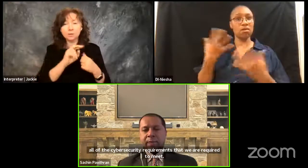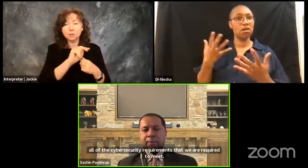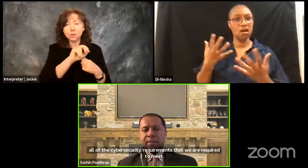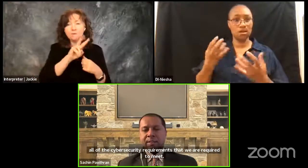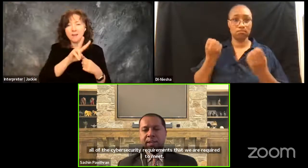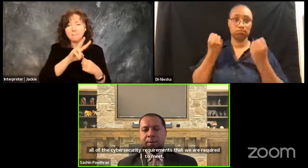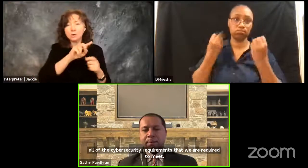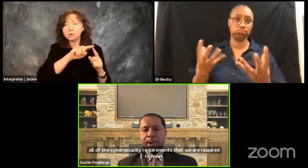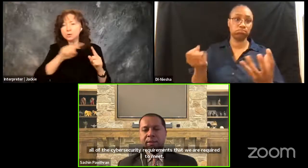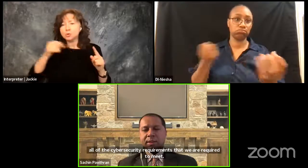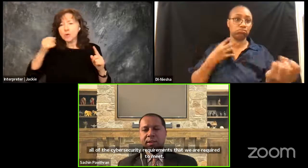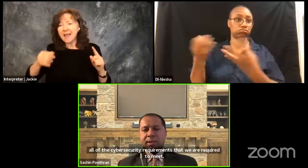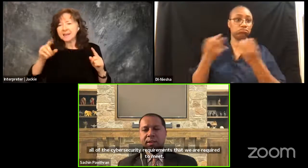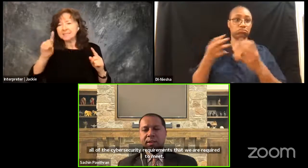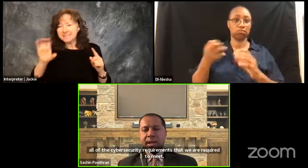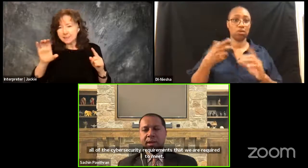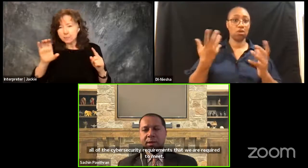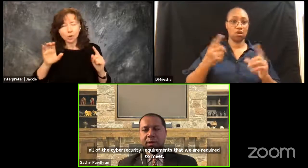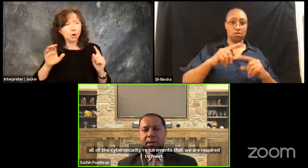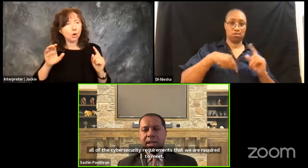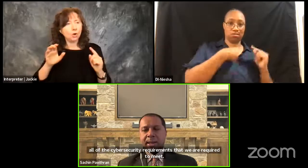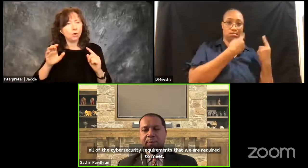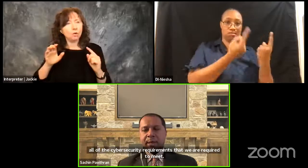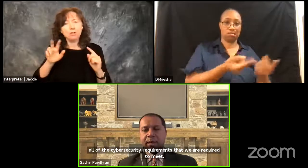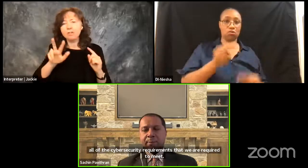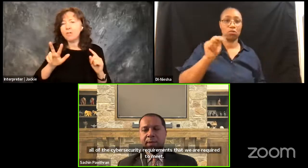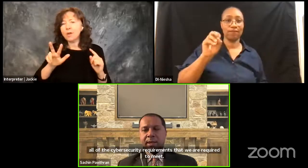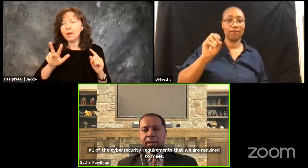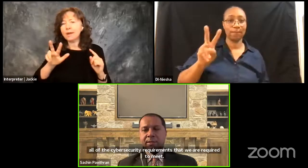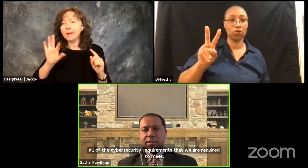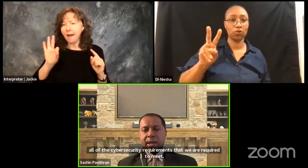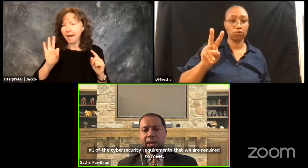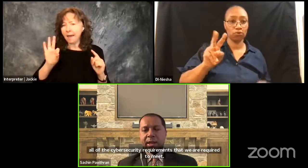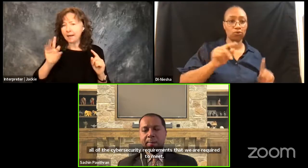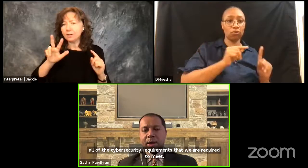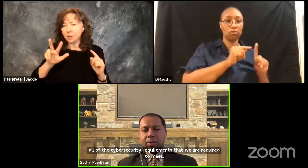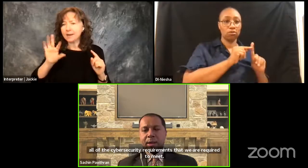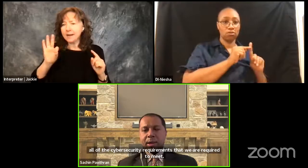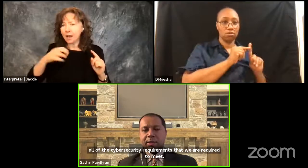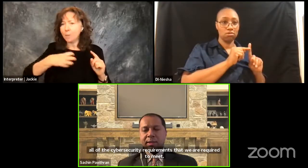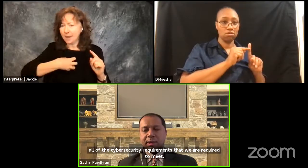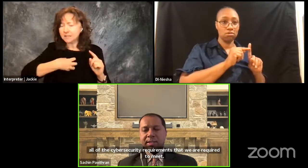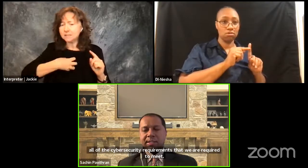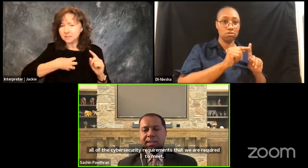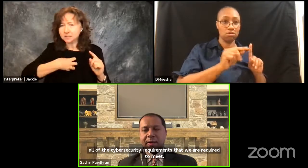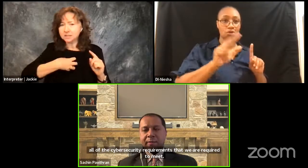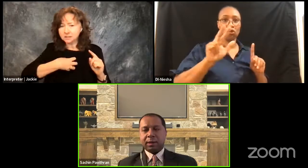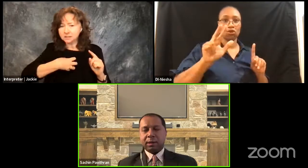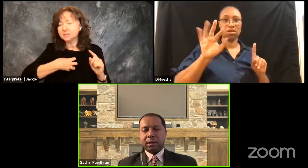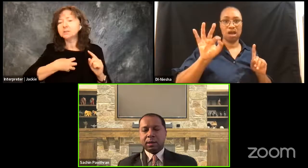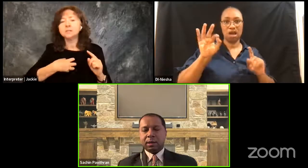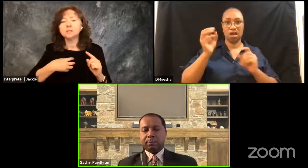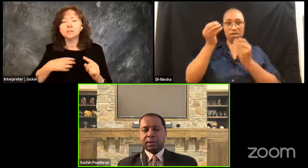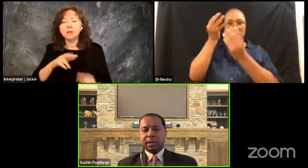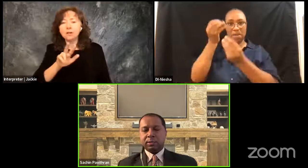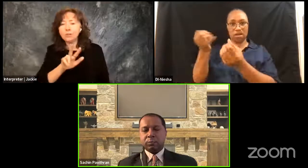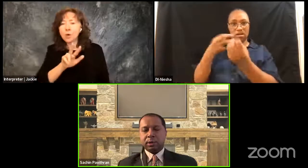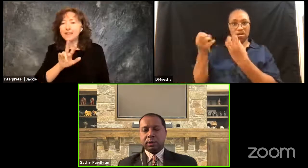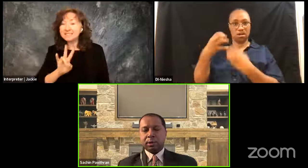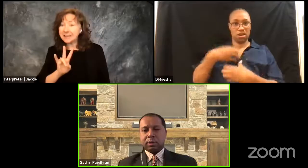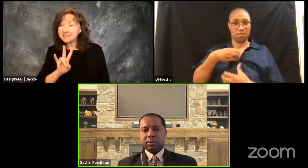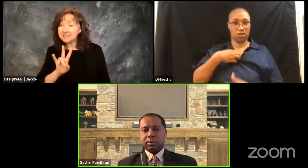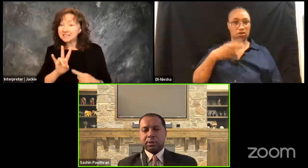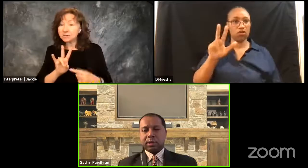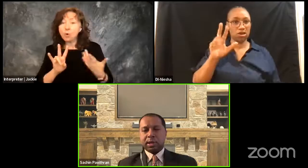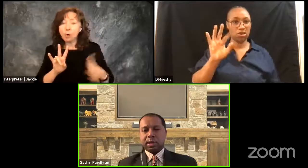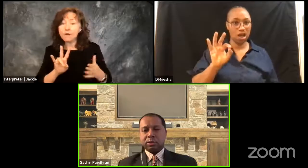have received about 39 ABA complaints and about 37 complaints were closed in the last